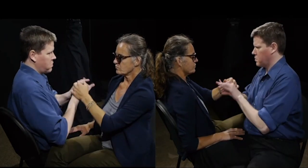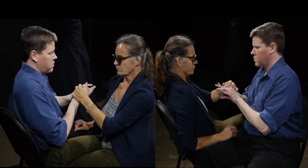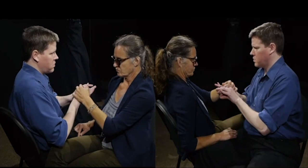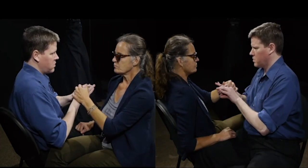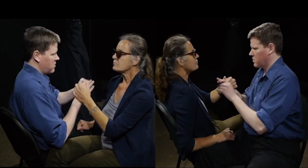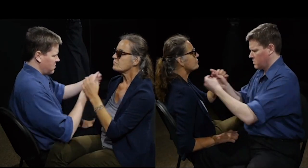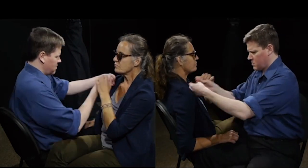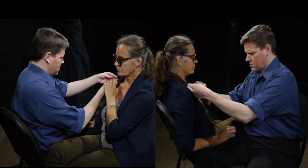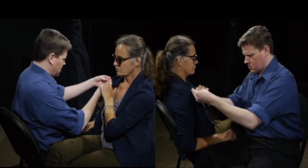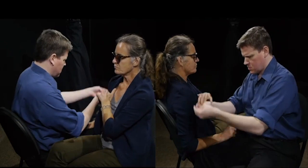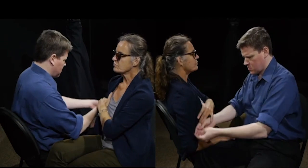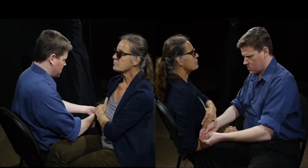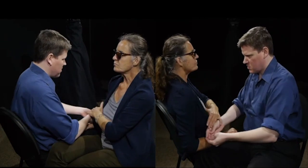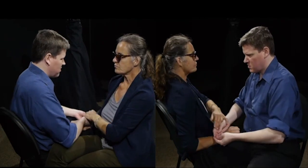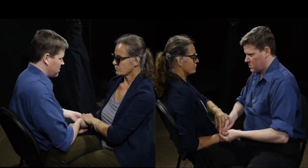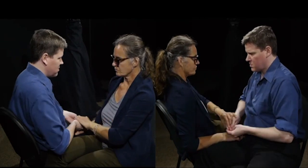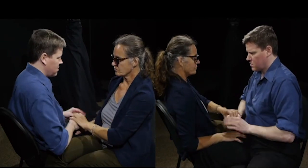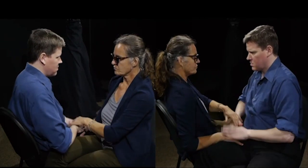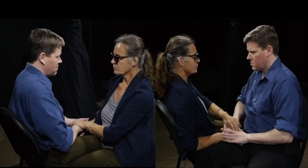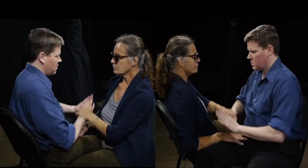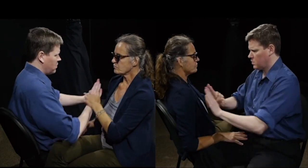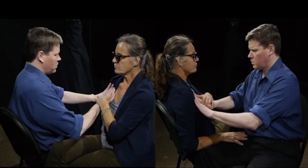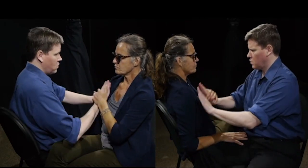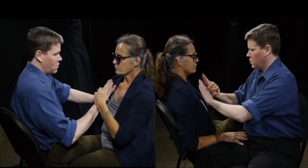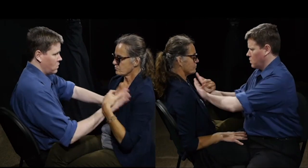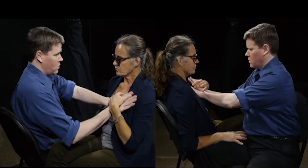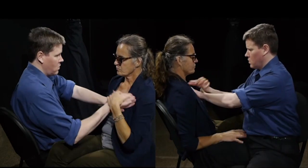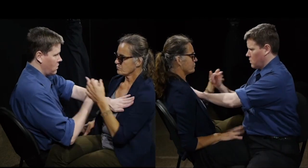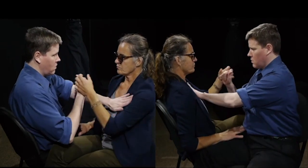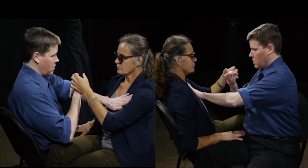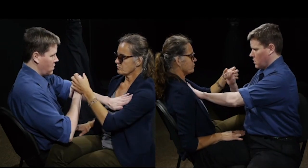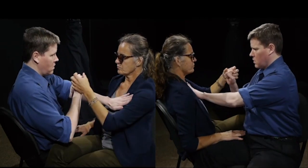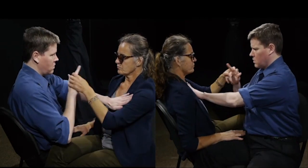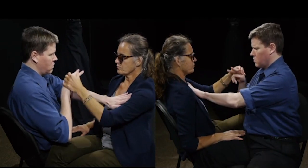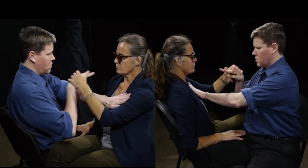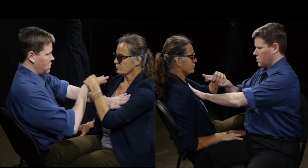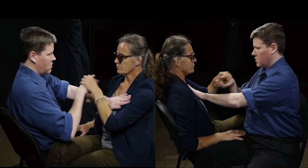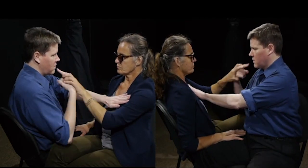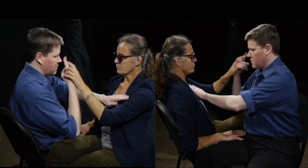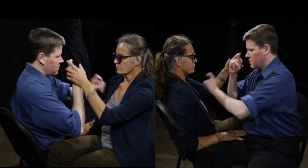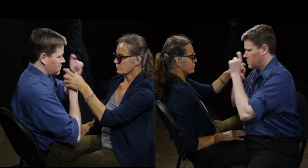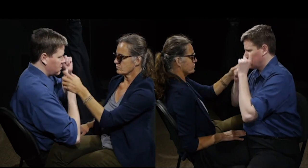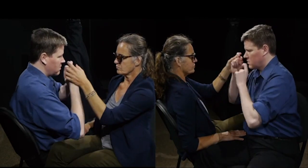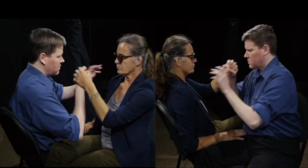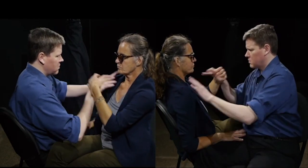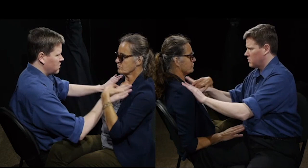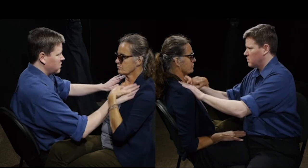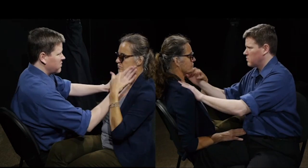you would respond by laughing with this hand. I feel you laughing and we maintain a reciprocal link.